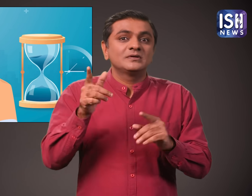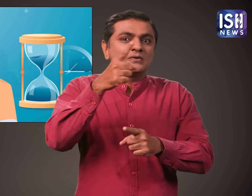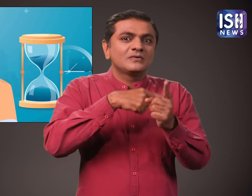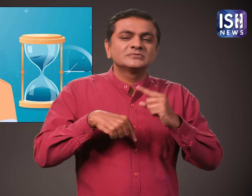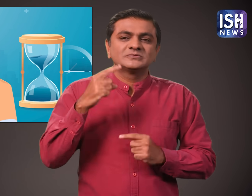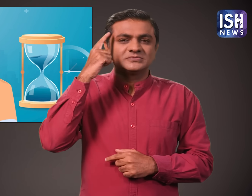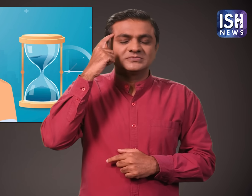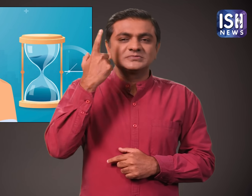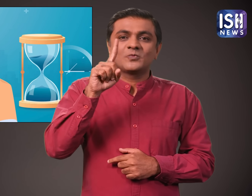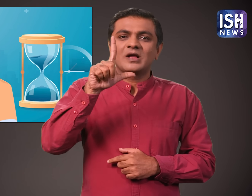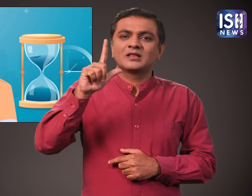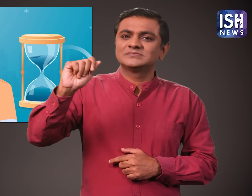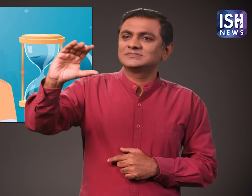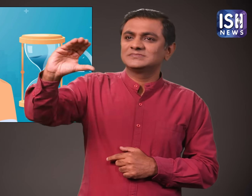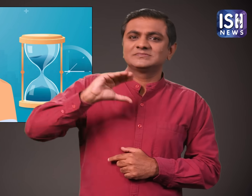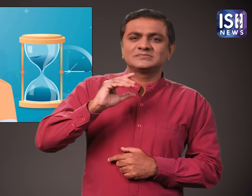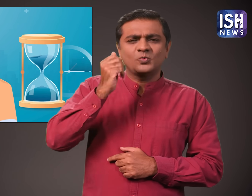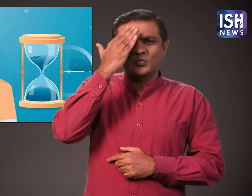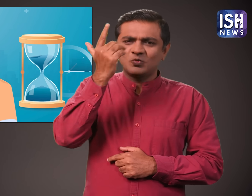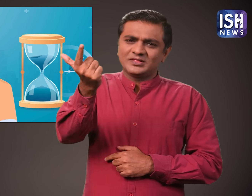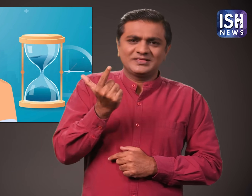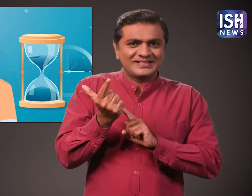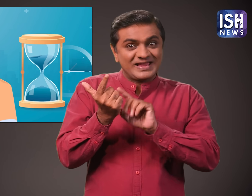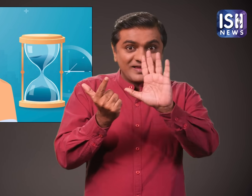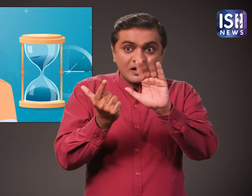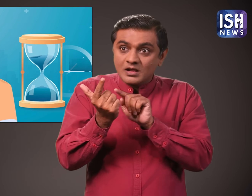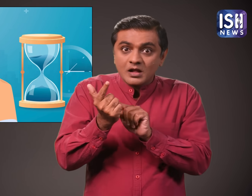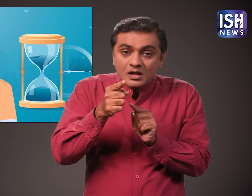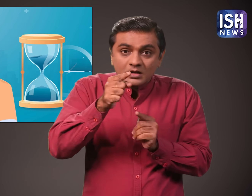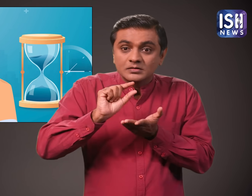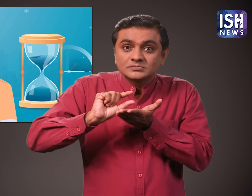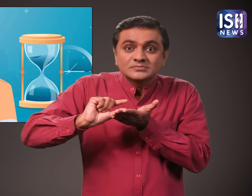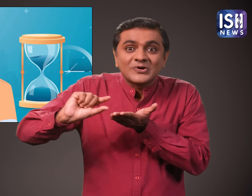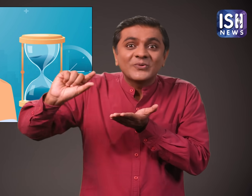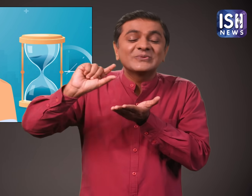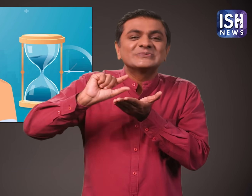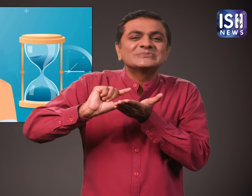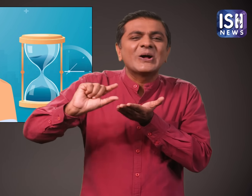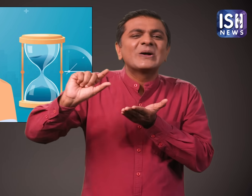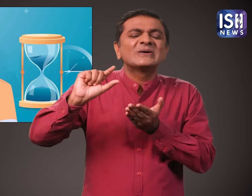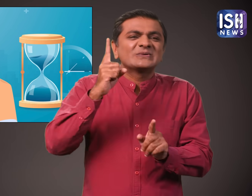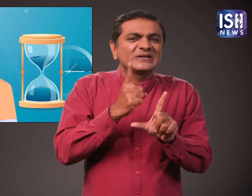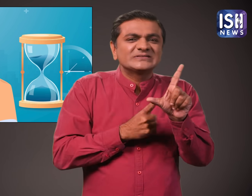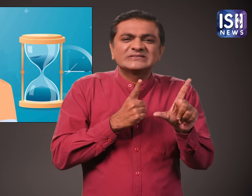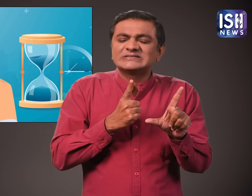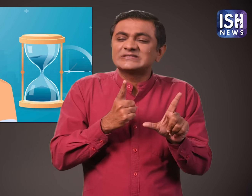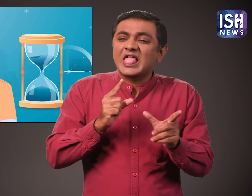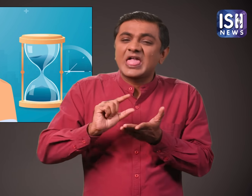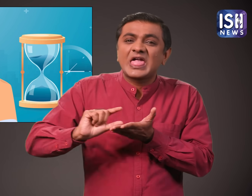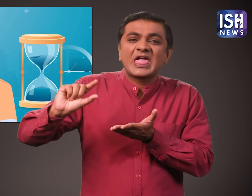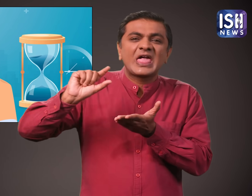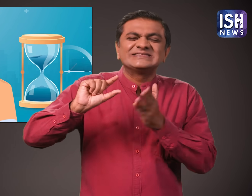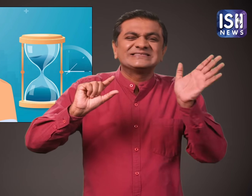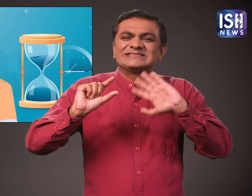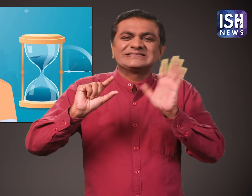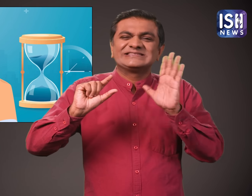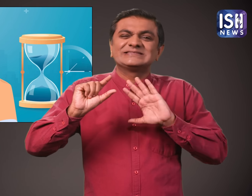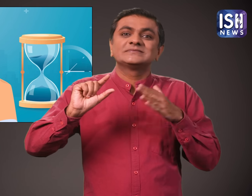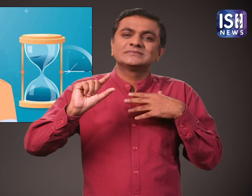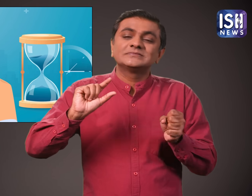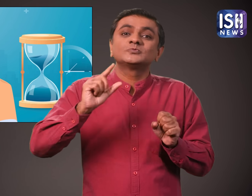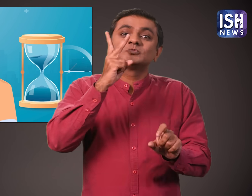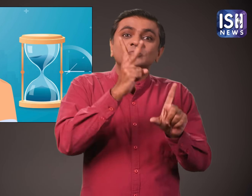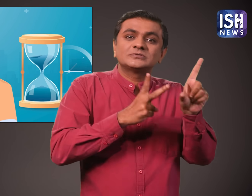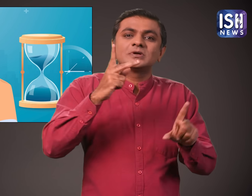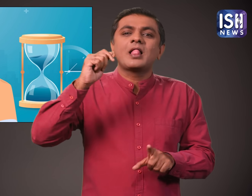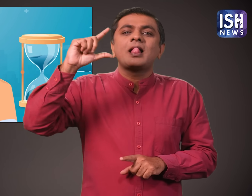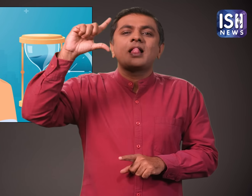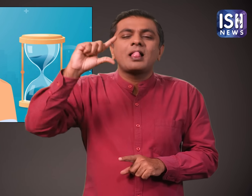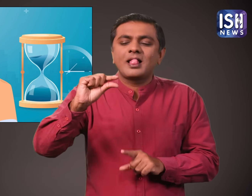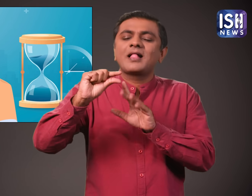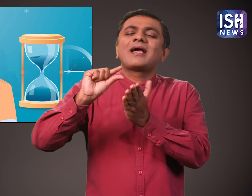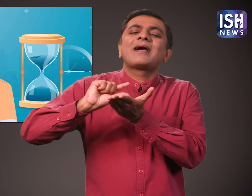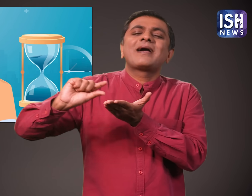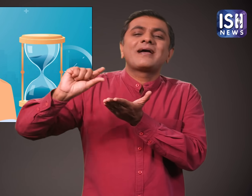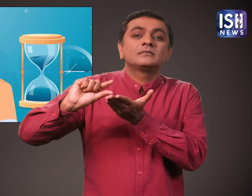You might assume that repaying a ₹1 lakh loan over 2 years instead of 1 year is more beneficial.